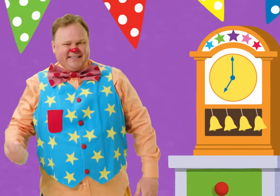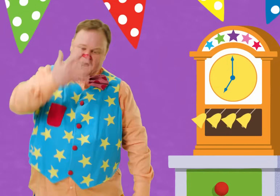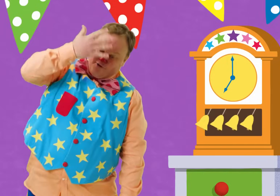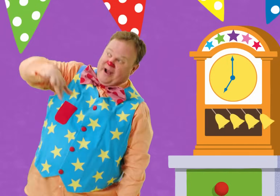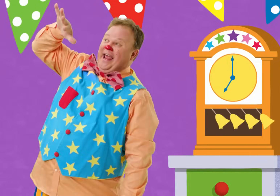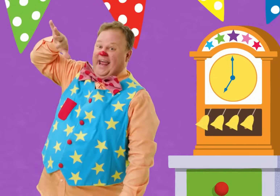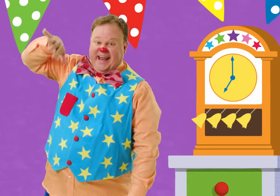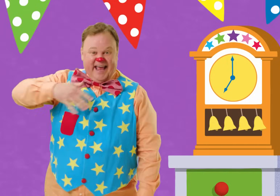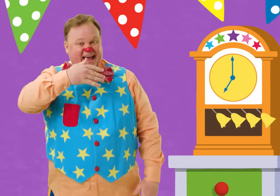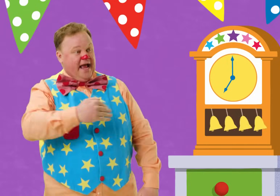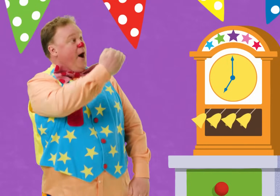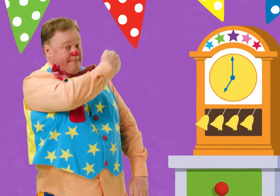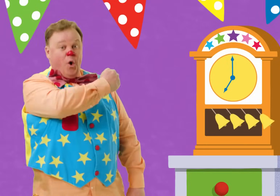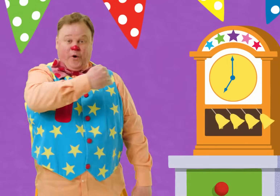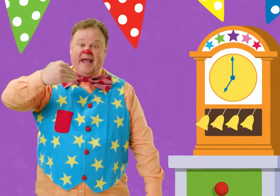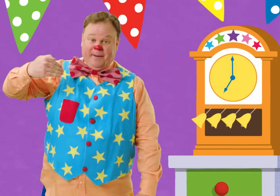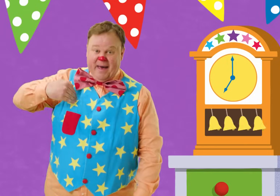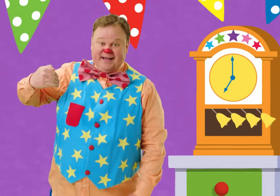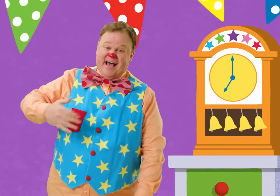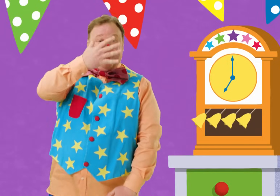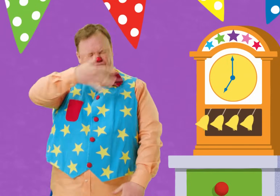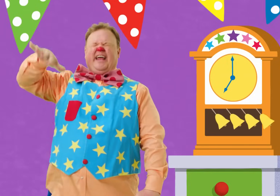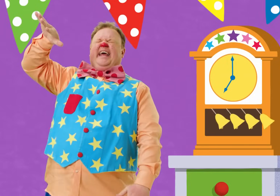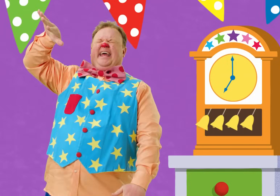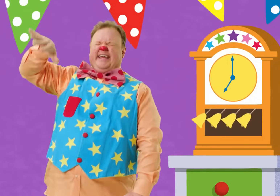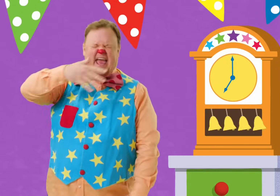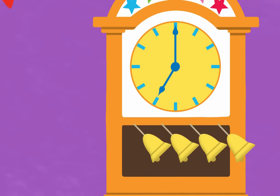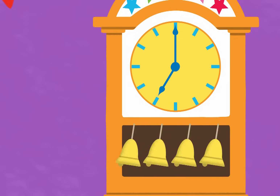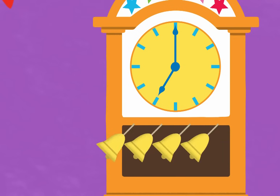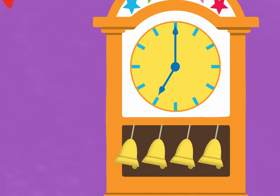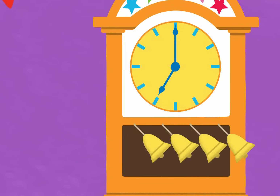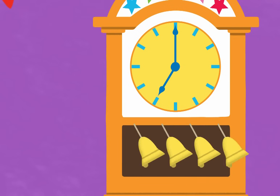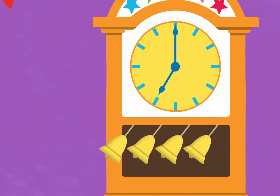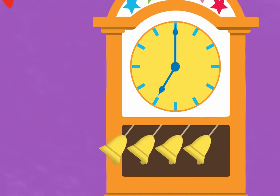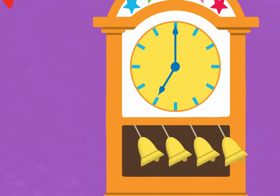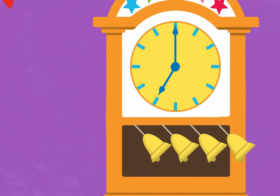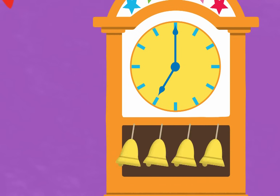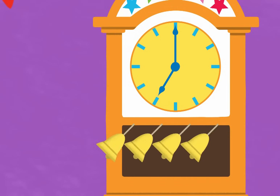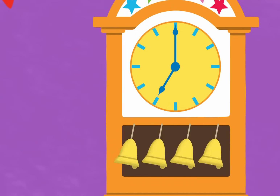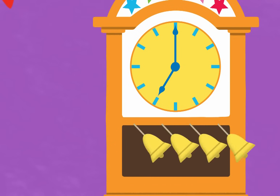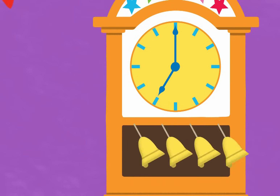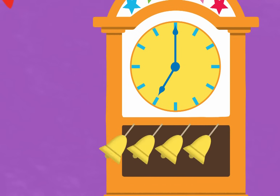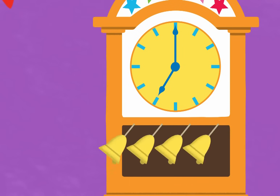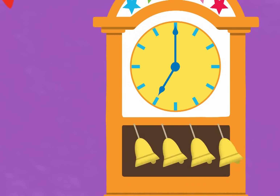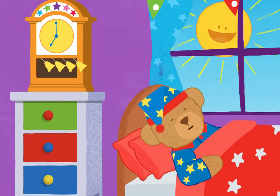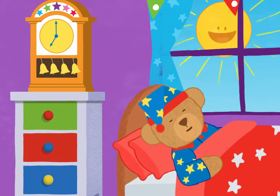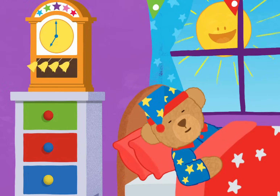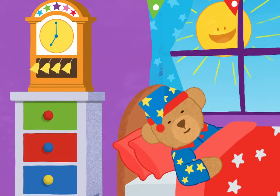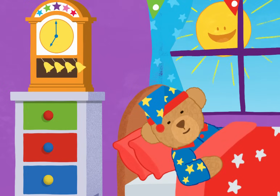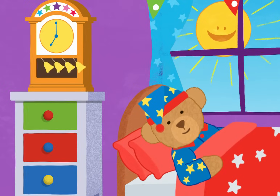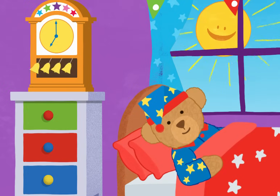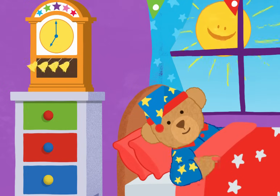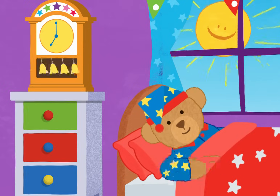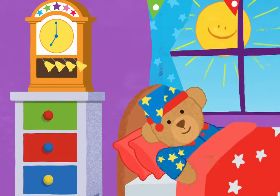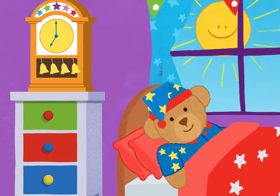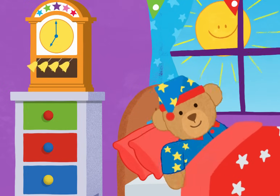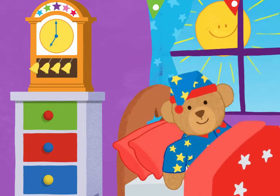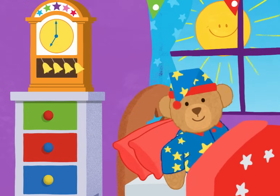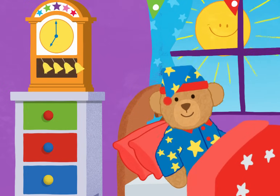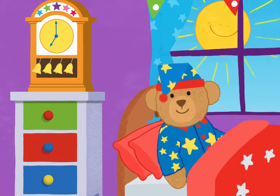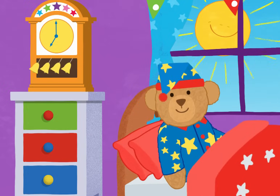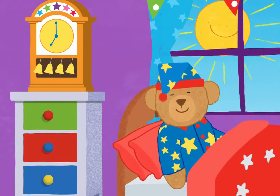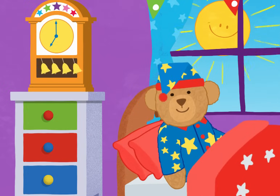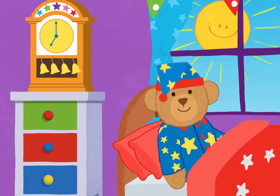bells are ringing morning bells are ringing ding dang dong ding dang dong